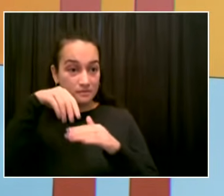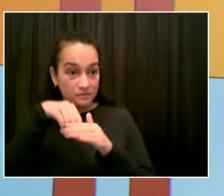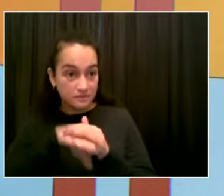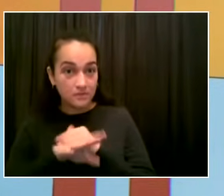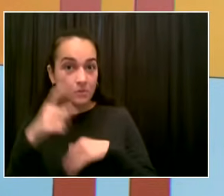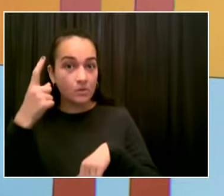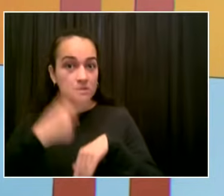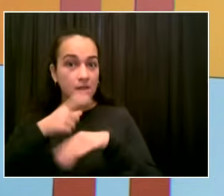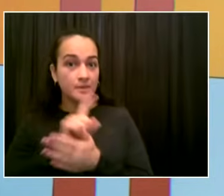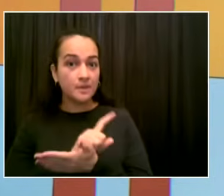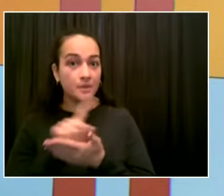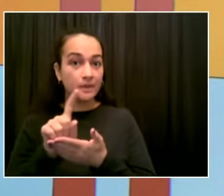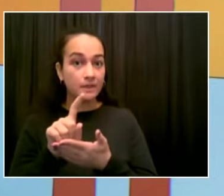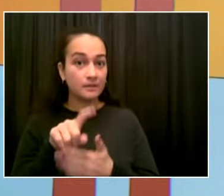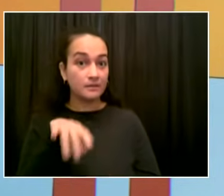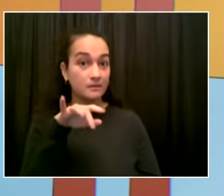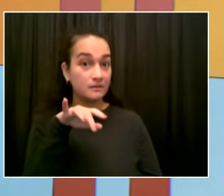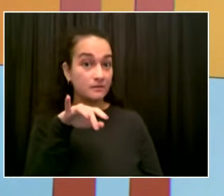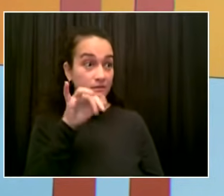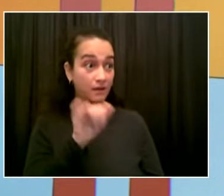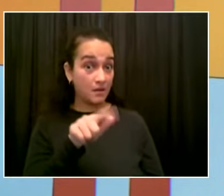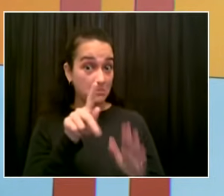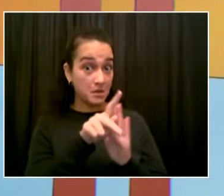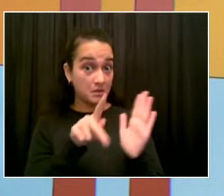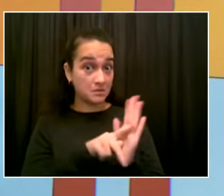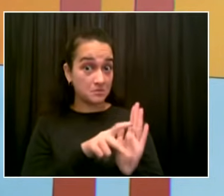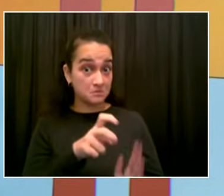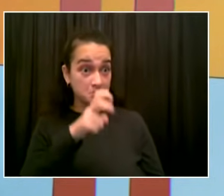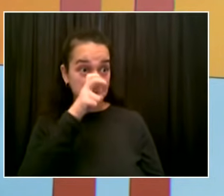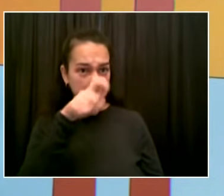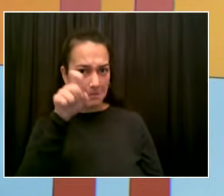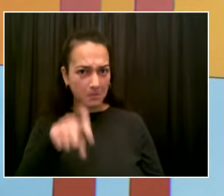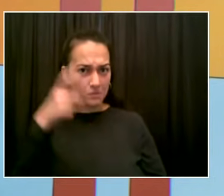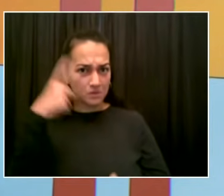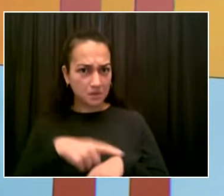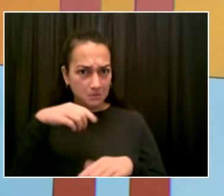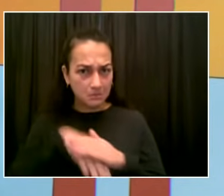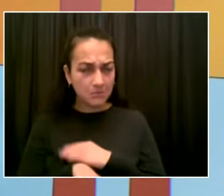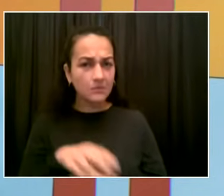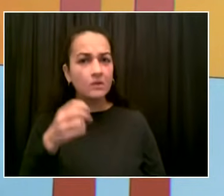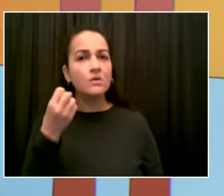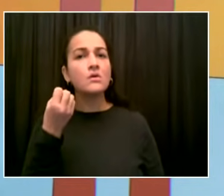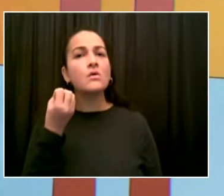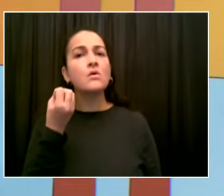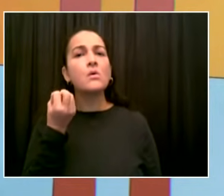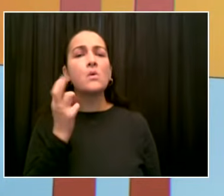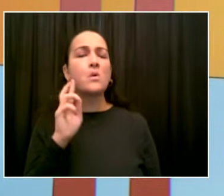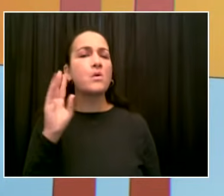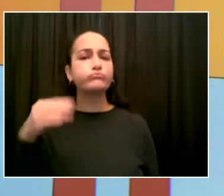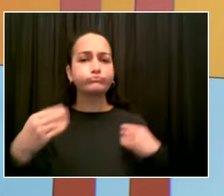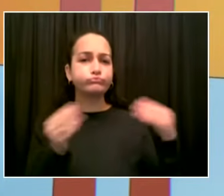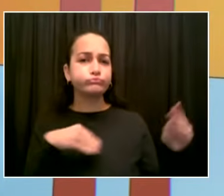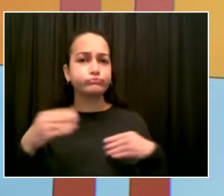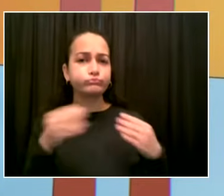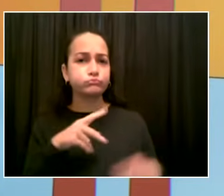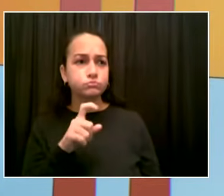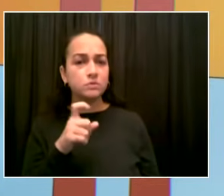DAY A■ç EEWK STARTING ON OCTOBER THIS POLICY SEEMS PRETTY AT ODDS WITH THE POLICY THAT YOU HAVE BEEN QUESTIONING AND THE